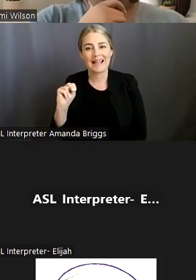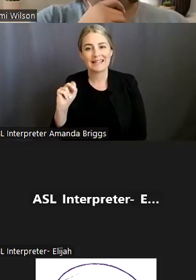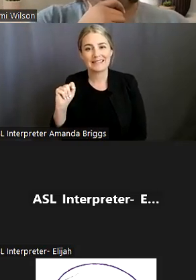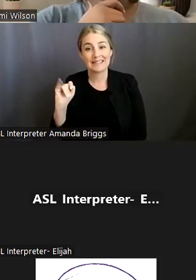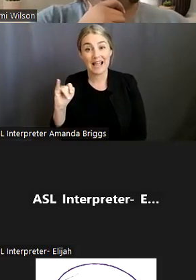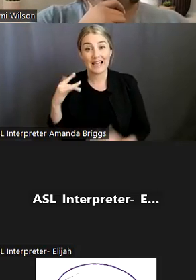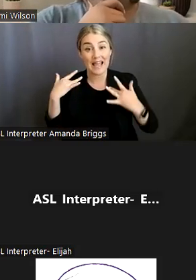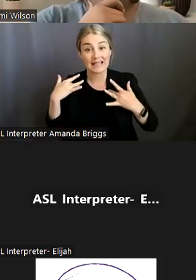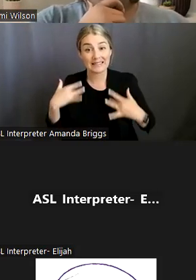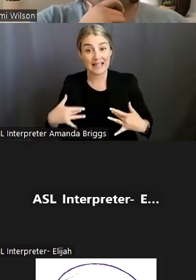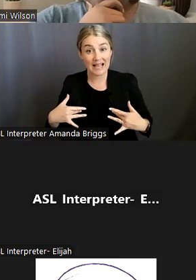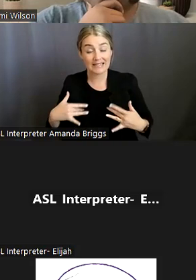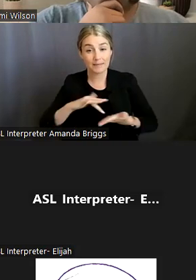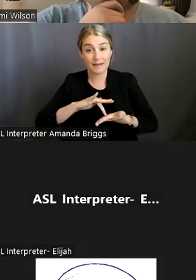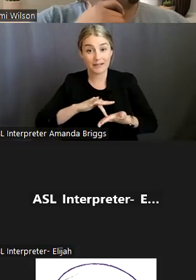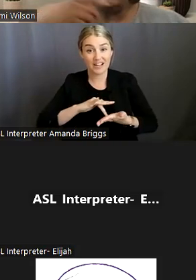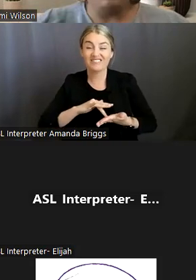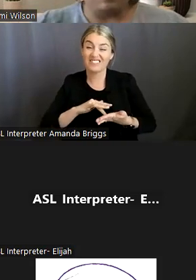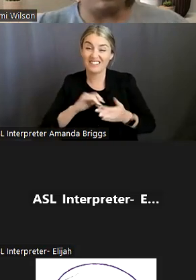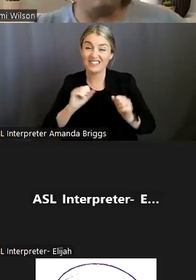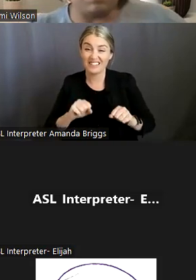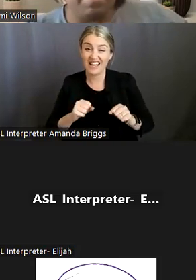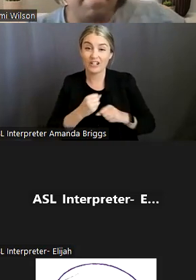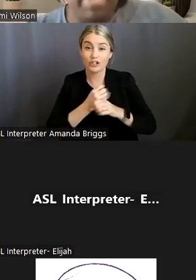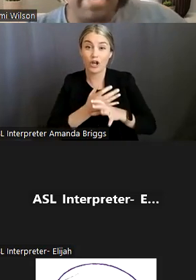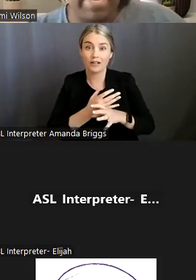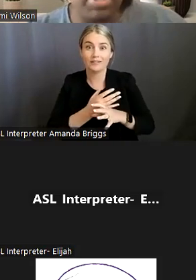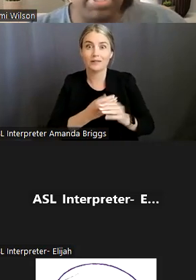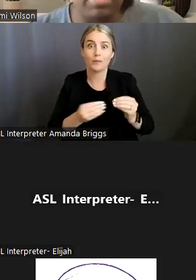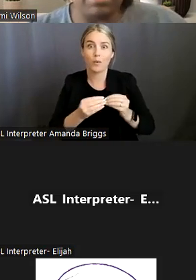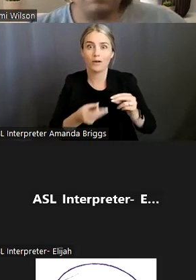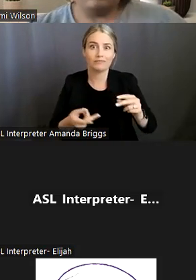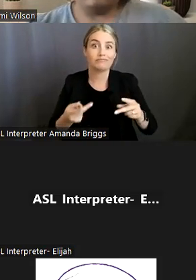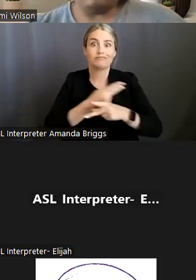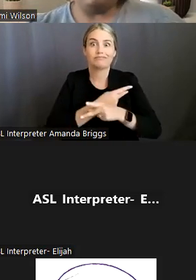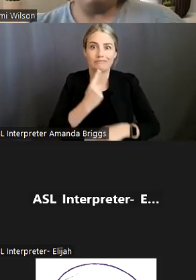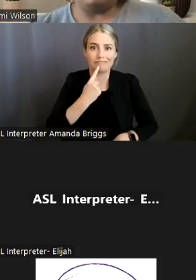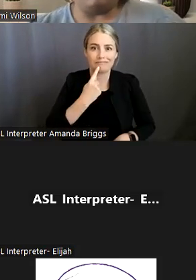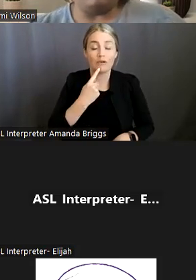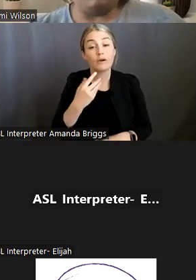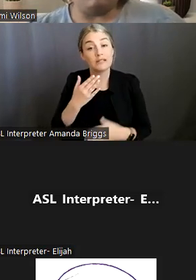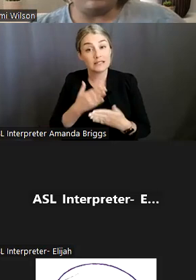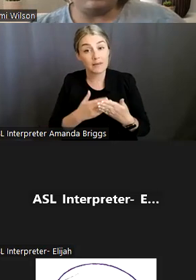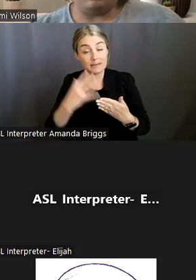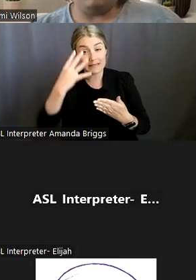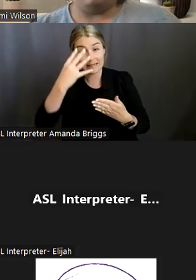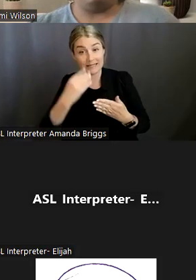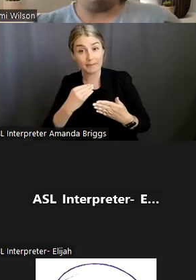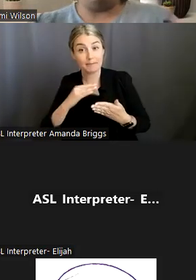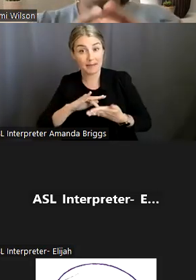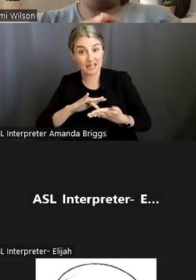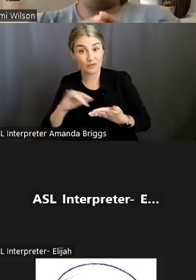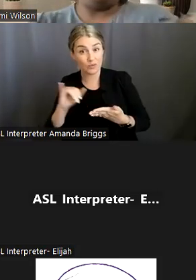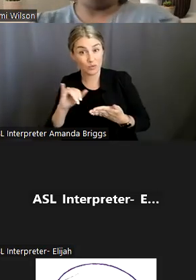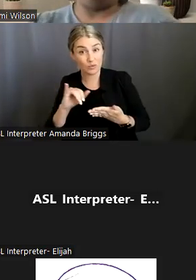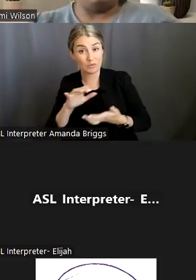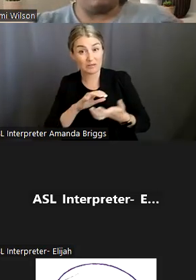or sleeping some sleeping medications. It's also what we see with the fentanyl,